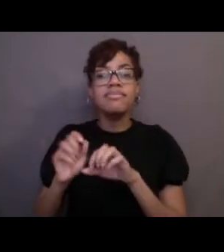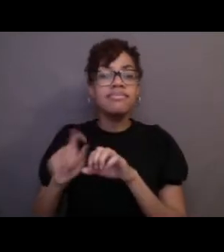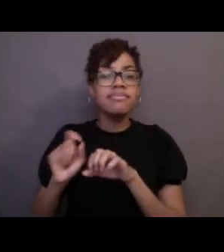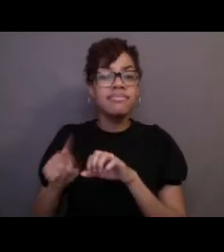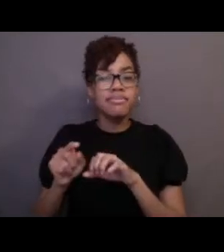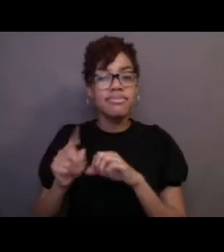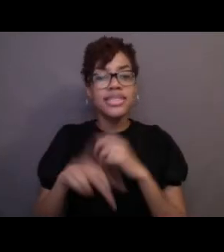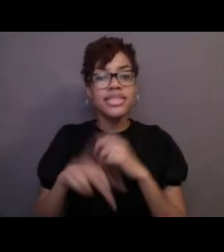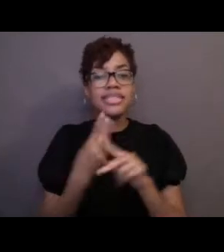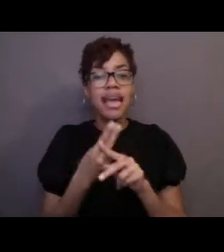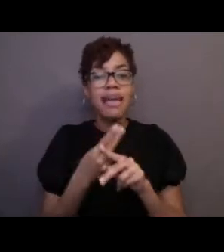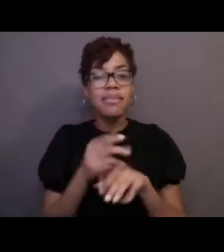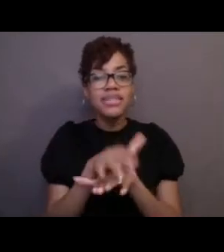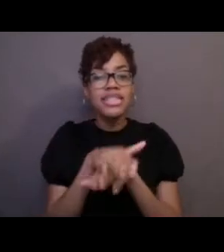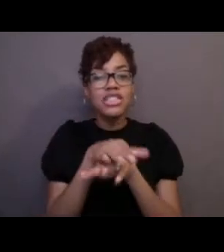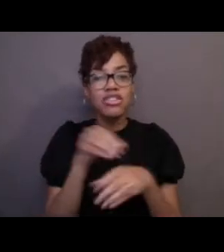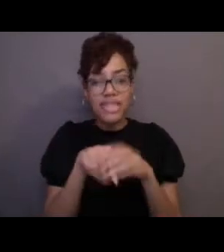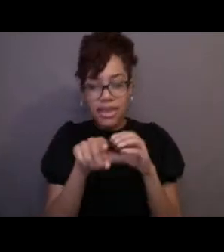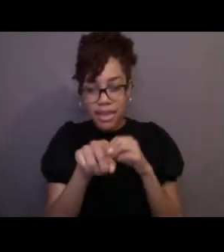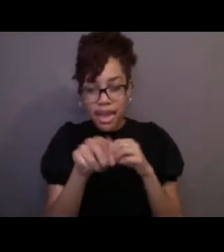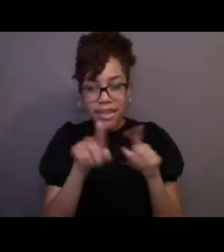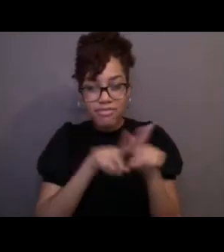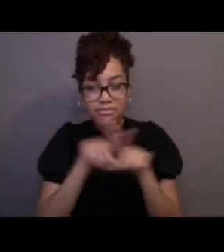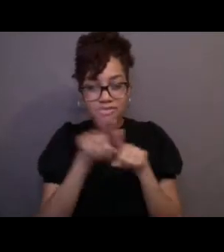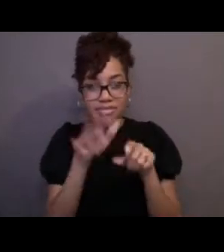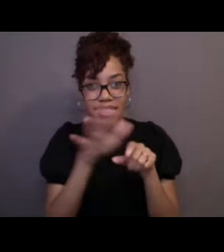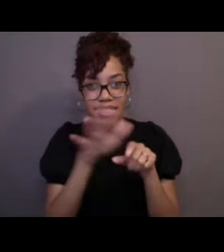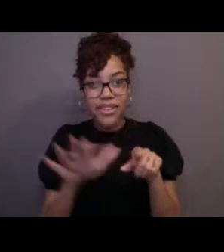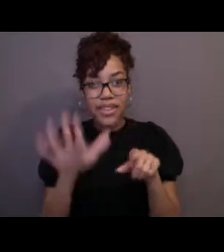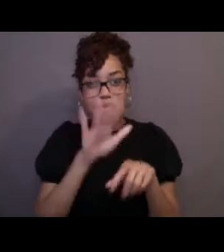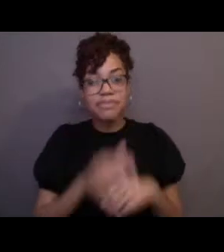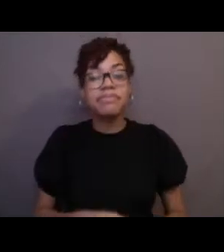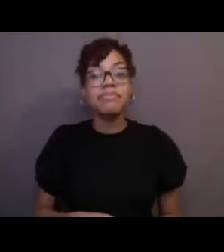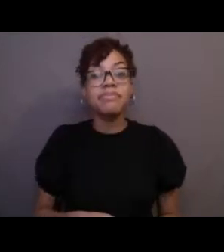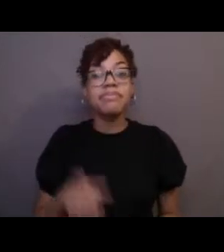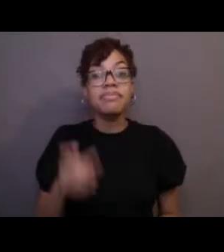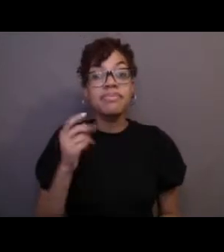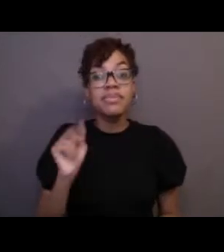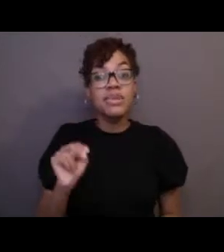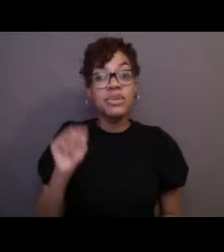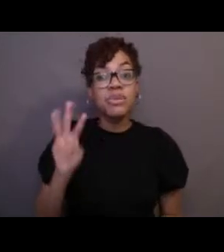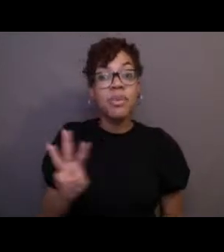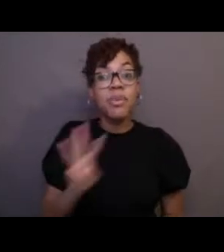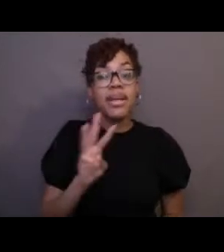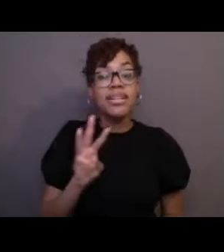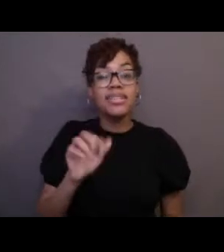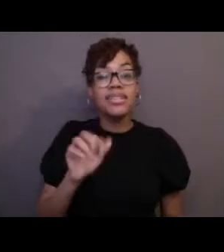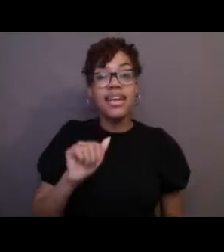I'll keep talking for a little bit here. So the Northwest Atlantic is this part of the Atlantic Ocean